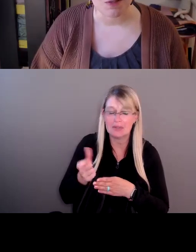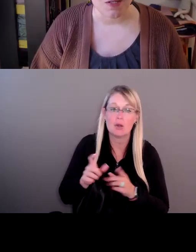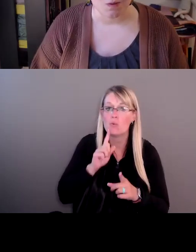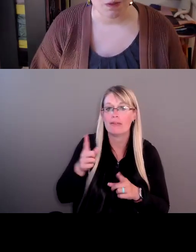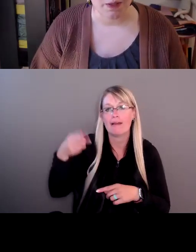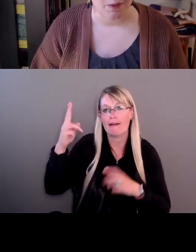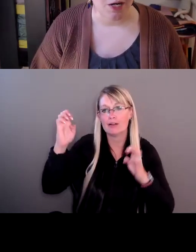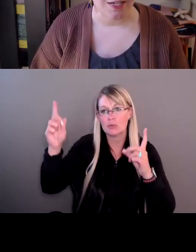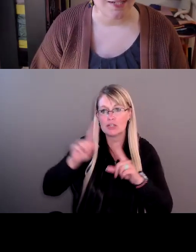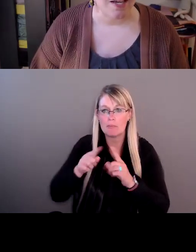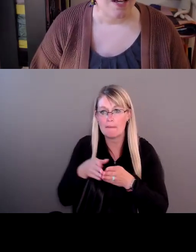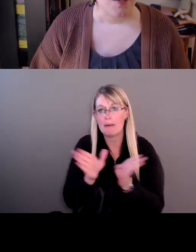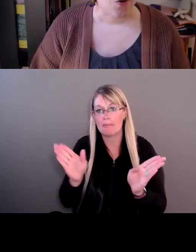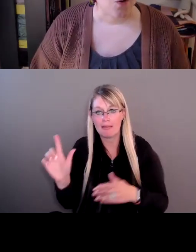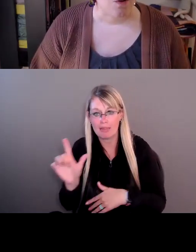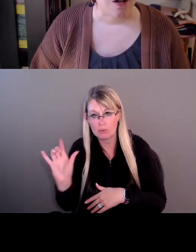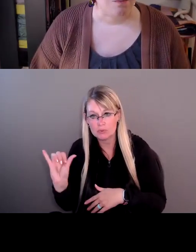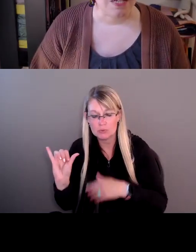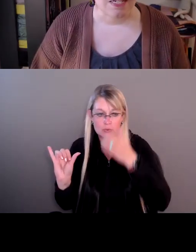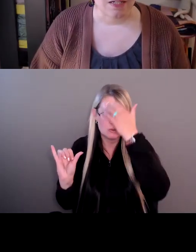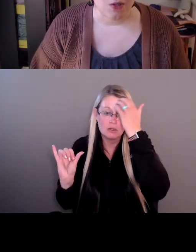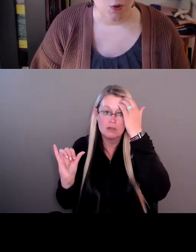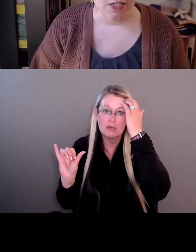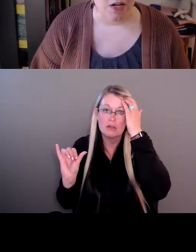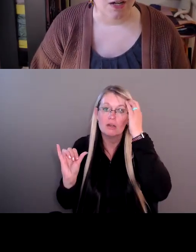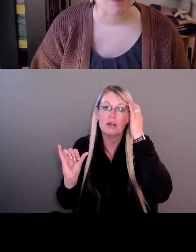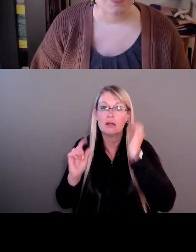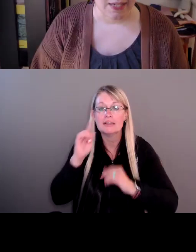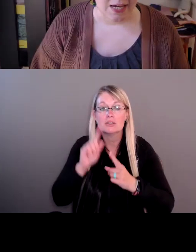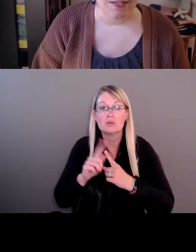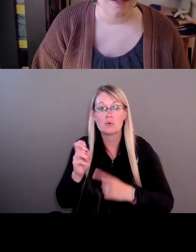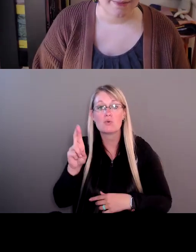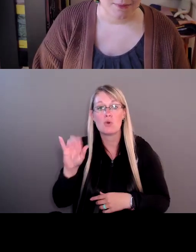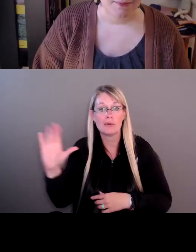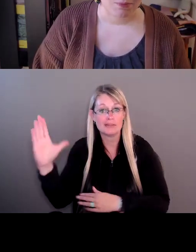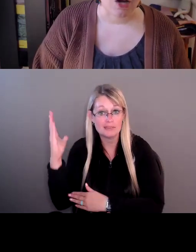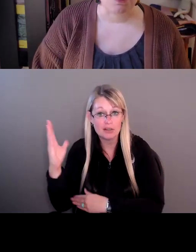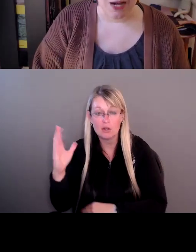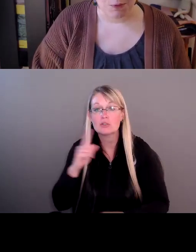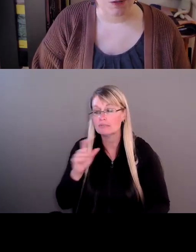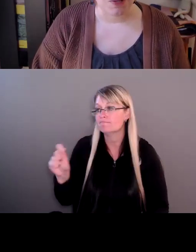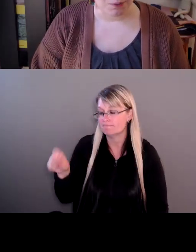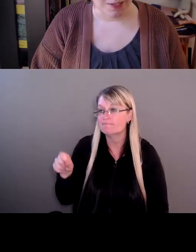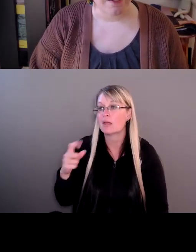but also public libraries. So listening to Korey's talk, I was like, oh, yes, blackboard was giving